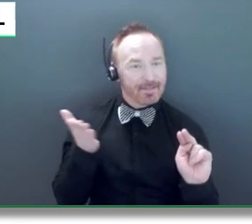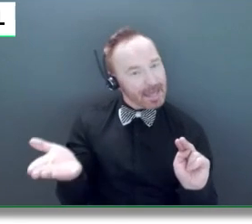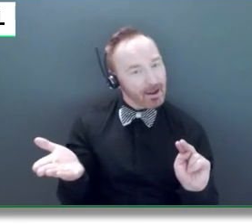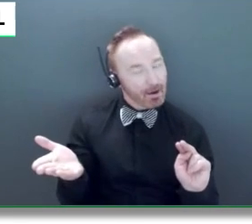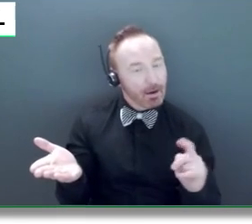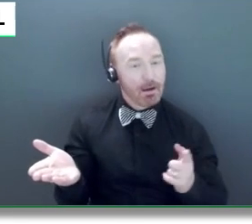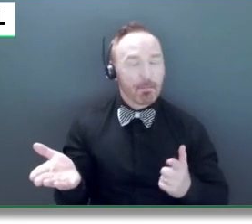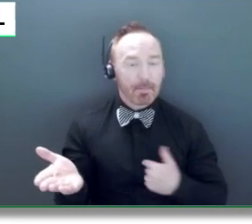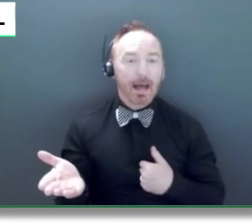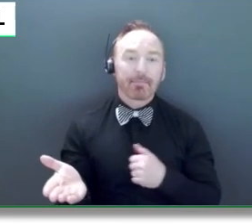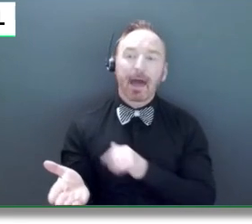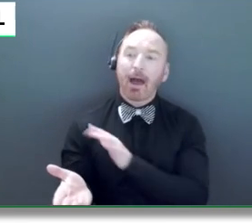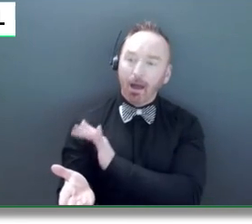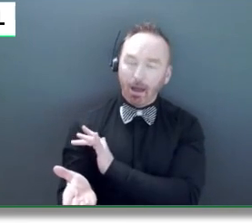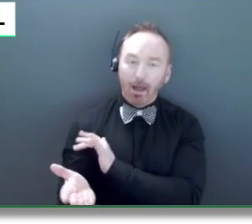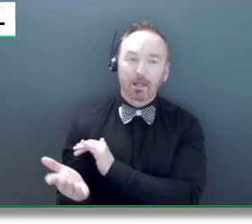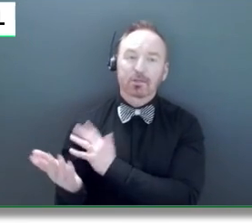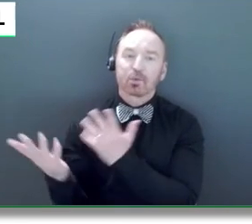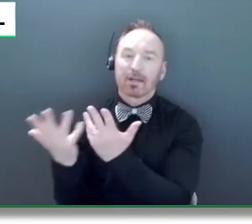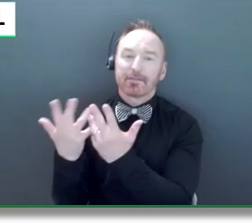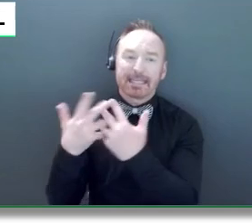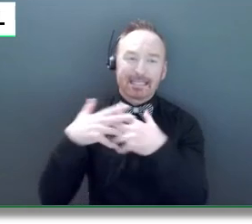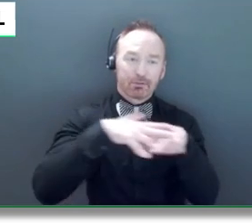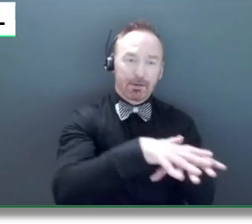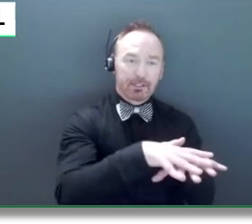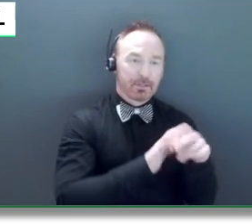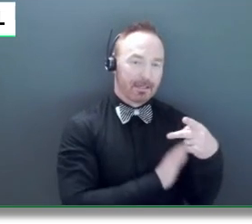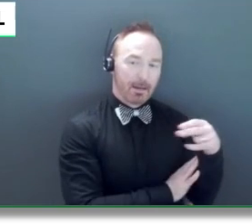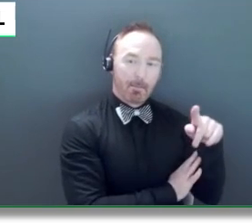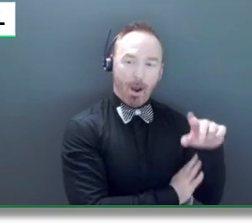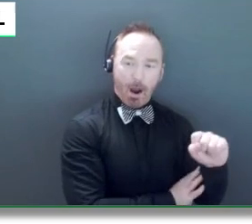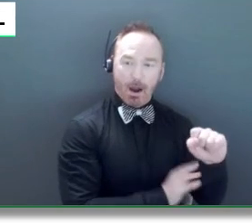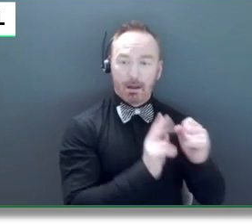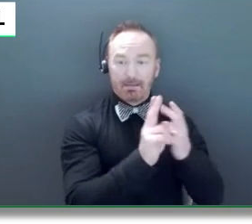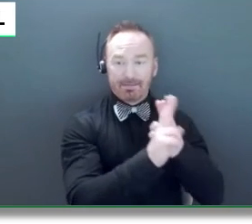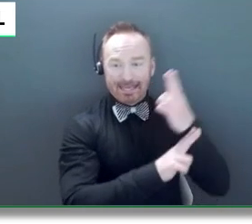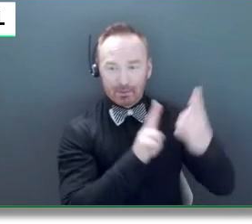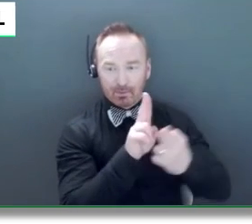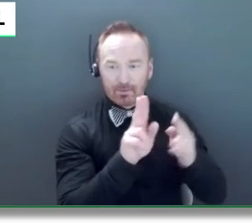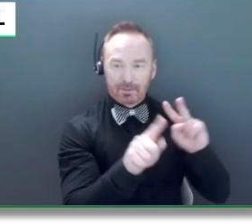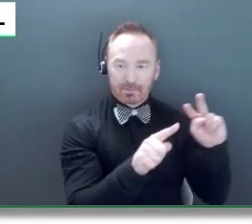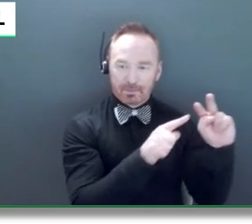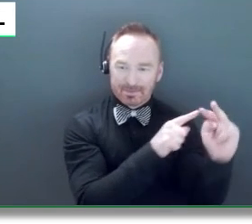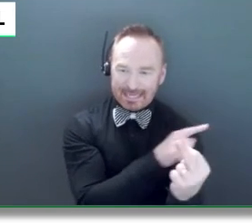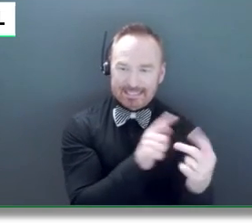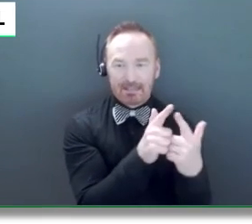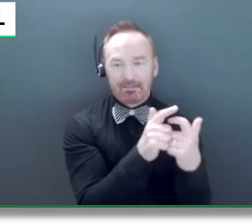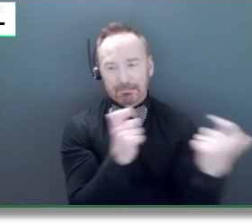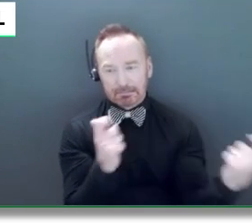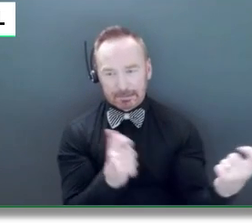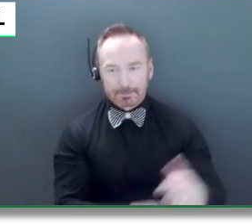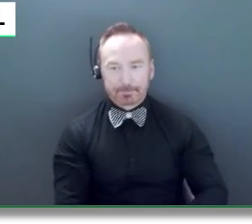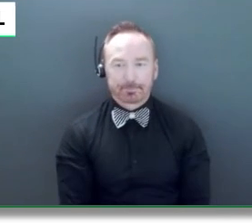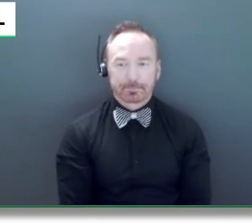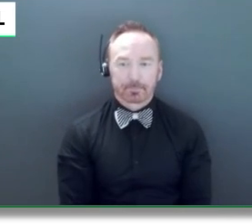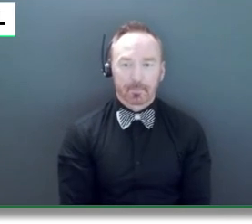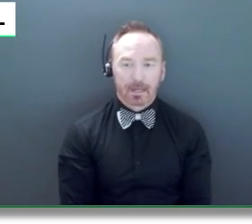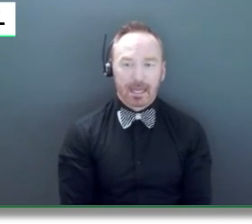that creates again that universal perspective for different abilities, different cultures, different backgrounds, and really connect people to that land.